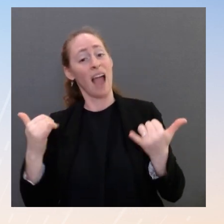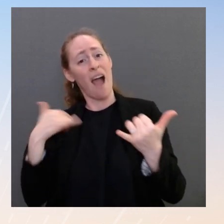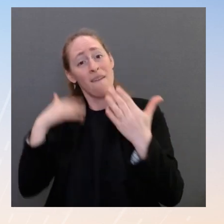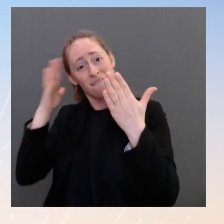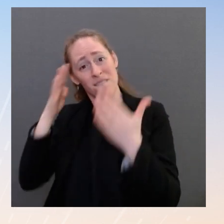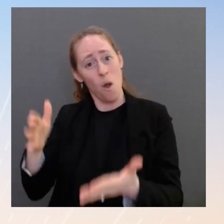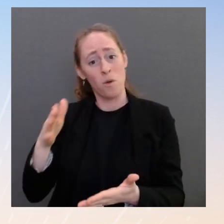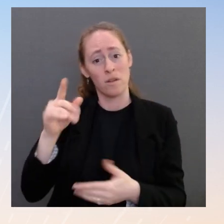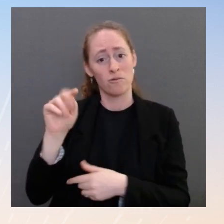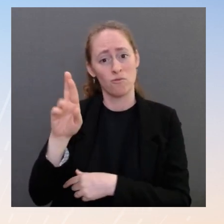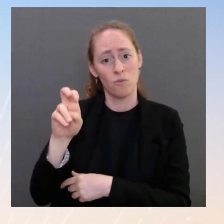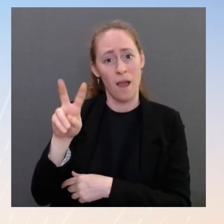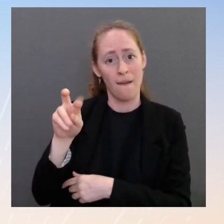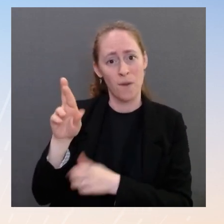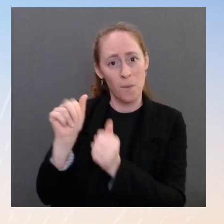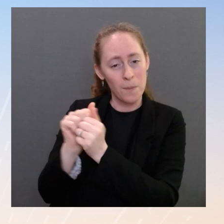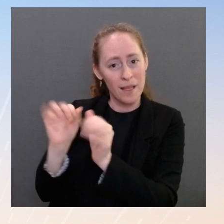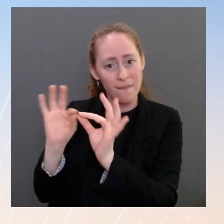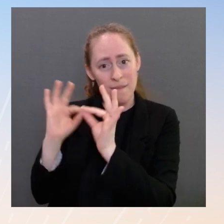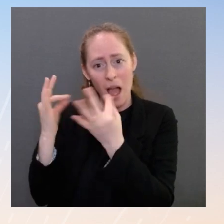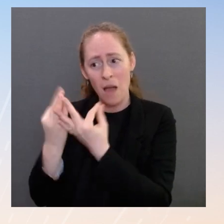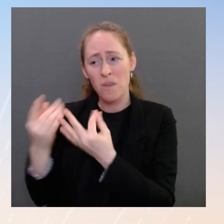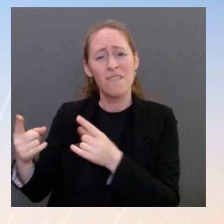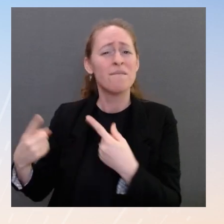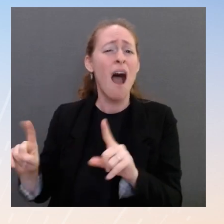does not change our approach or view, opposition,